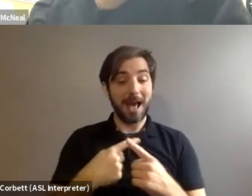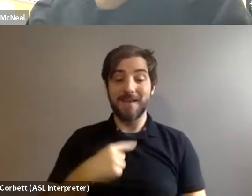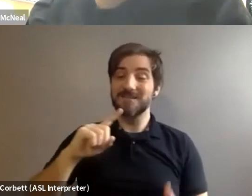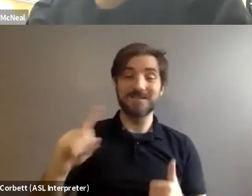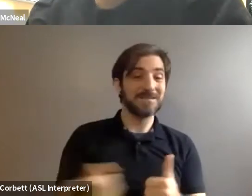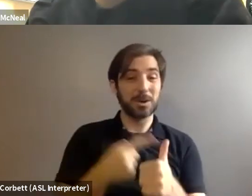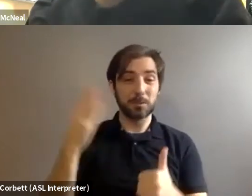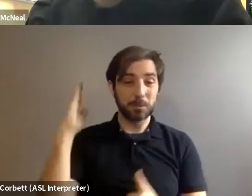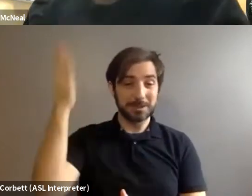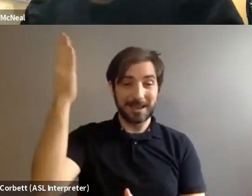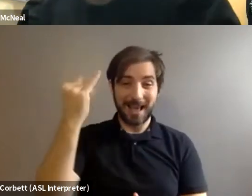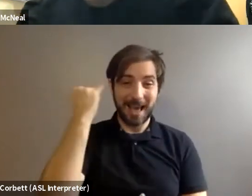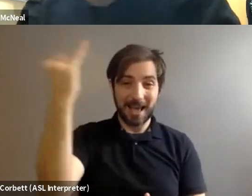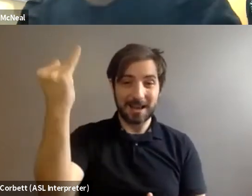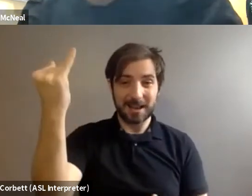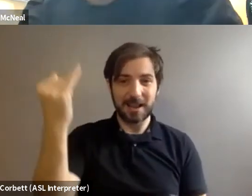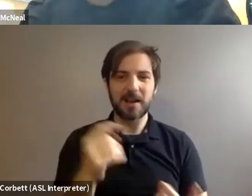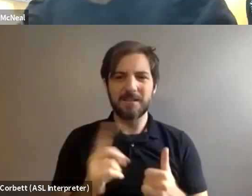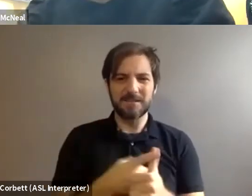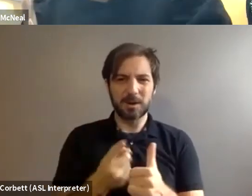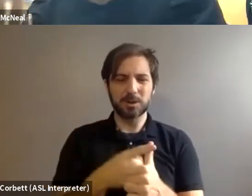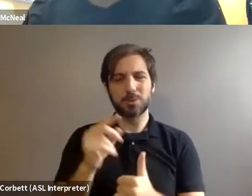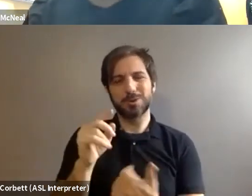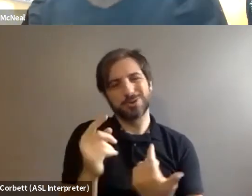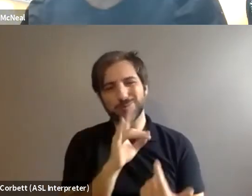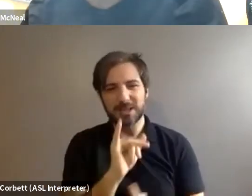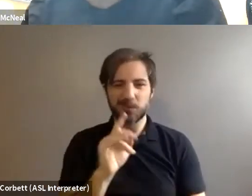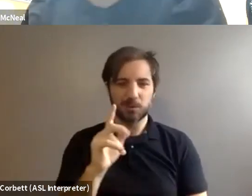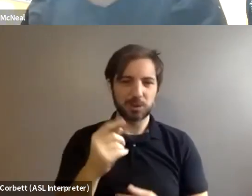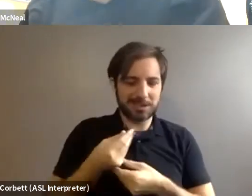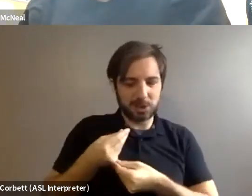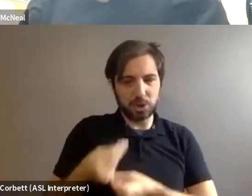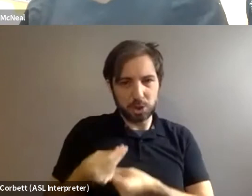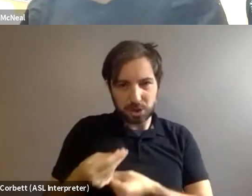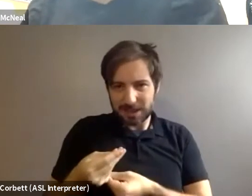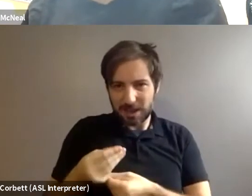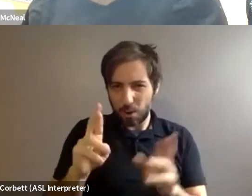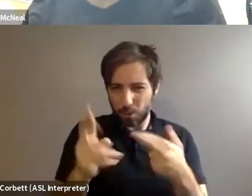um first it was just a nursing room it wasn't going to be a dual purpose room i did not